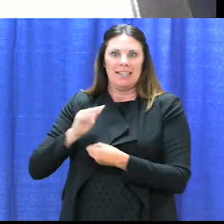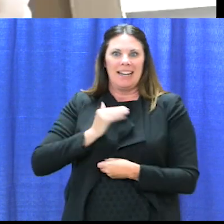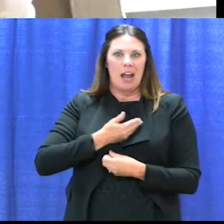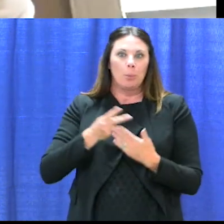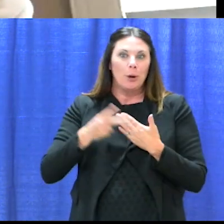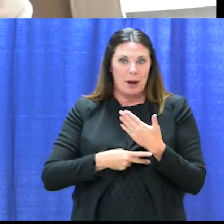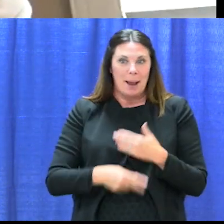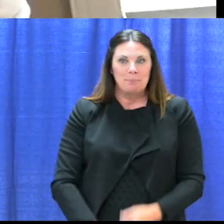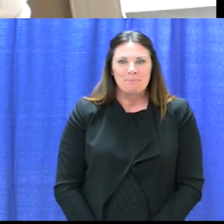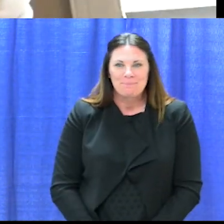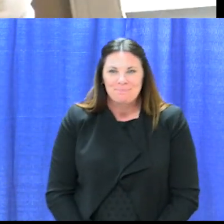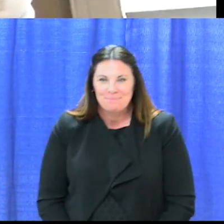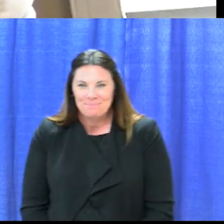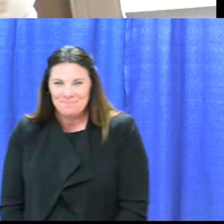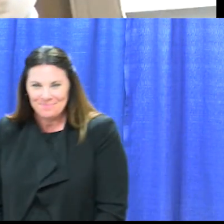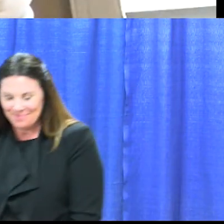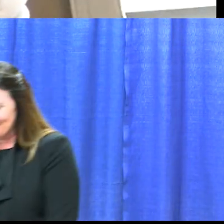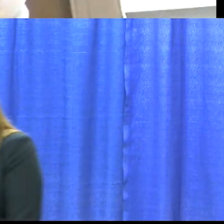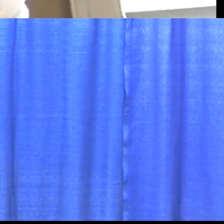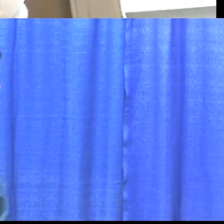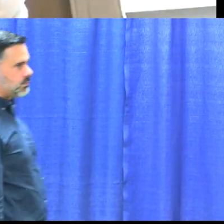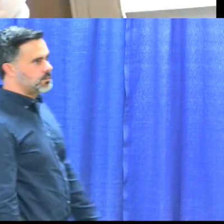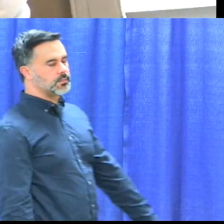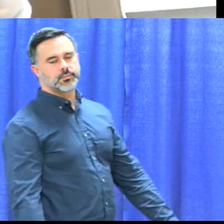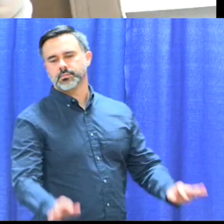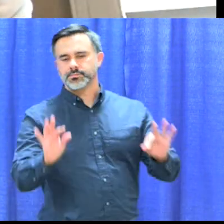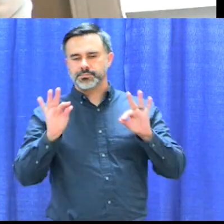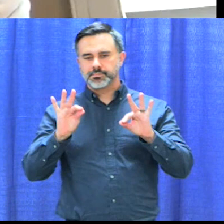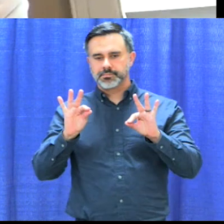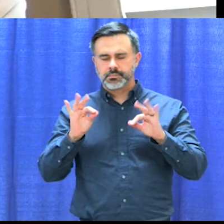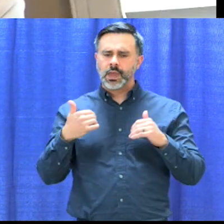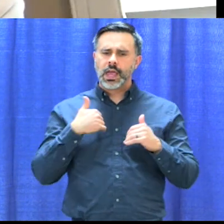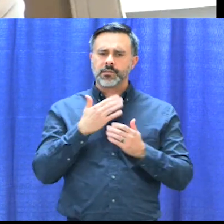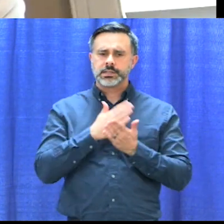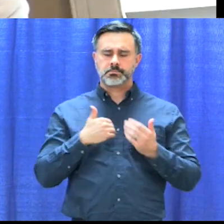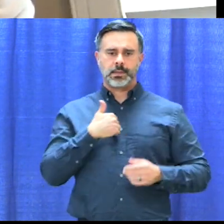And I think what I'm going to do because I do have some members of the task force that would like to ask questions.